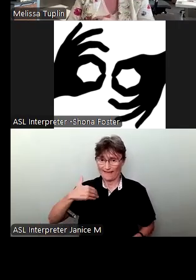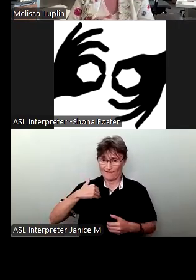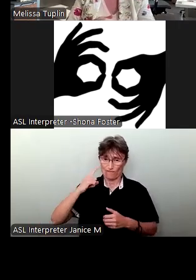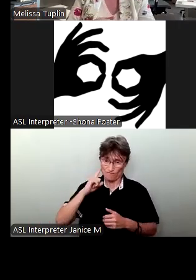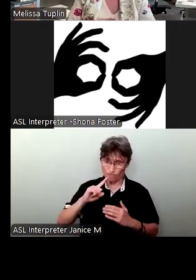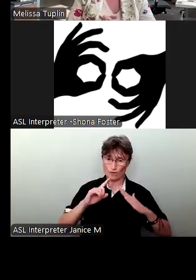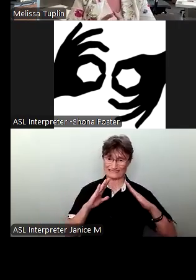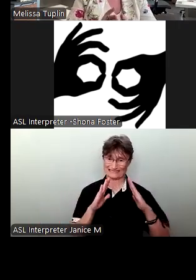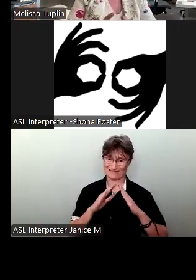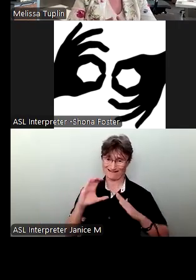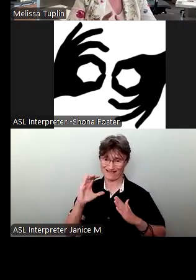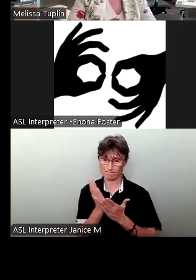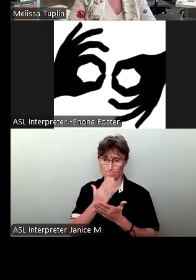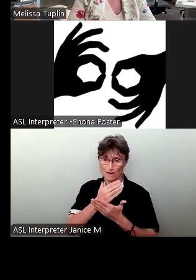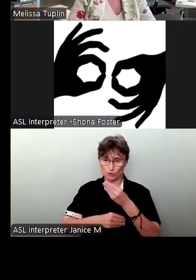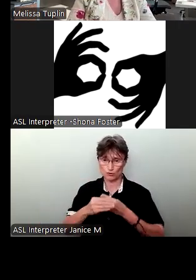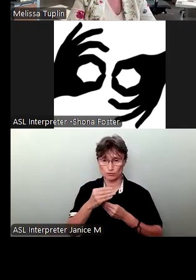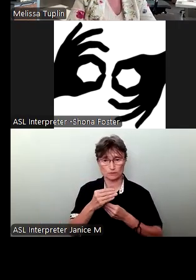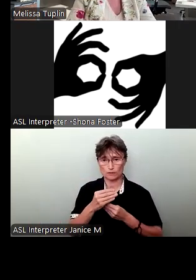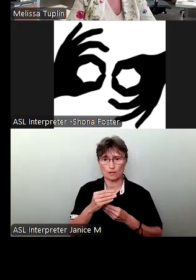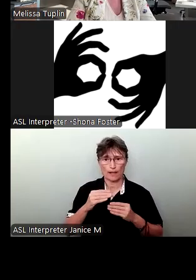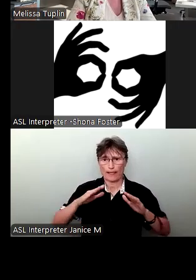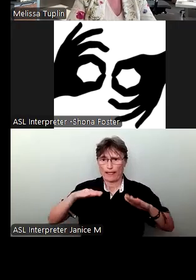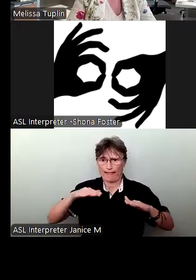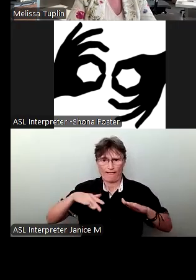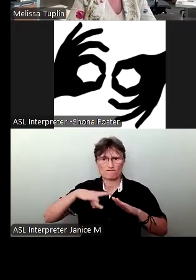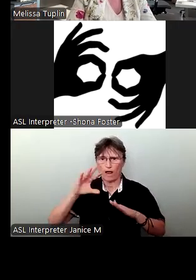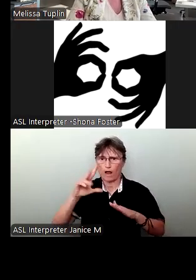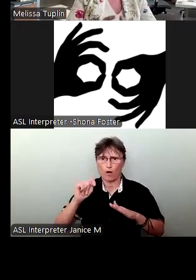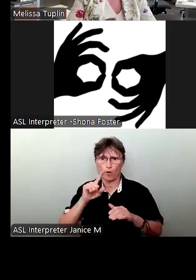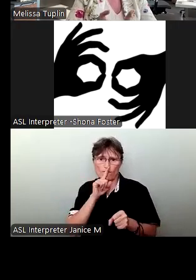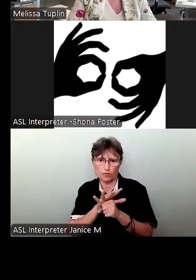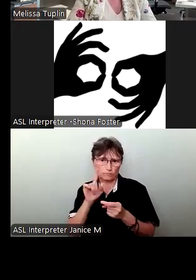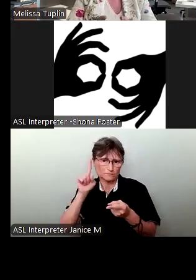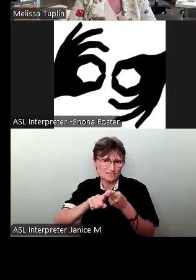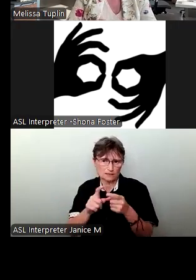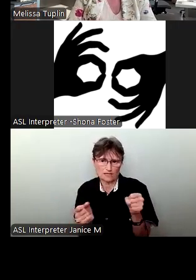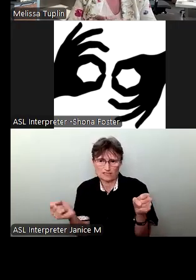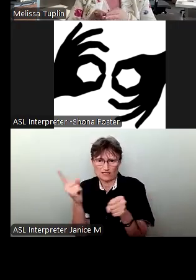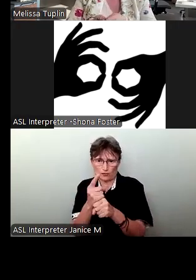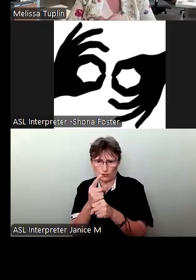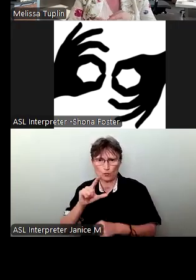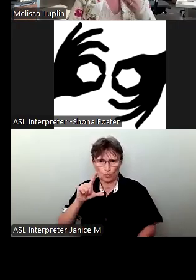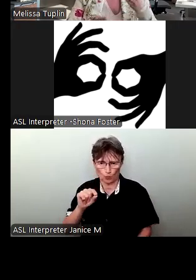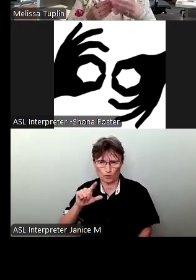budget will not be confirmed until late next year, and we felt it was most appropriate to align those